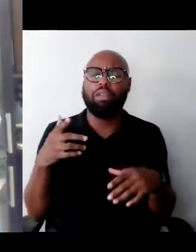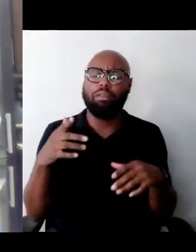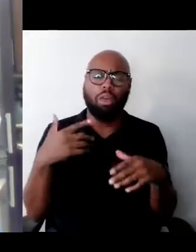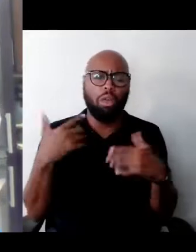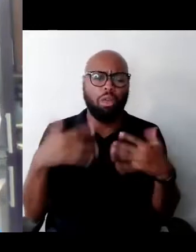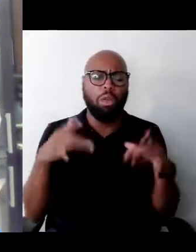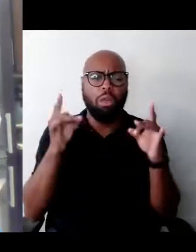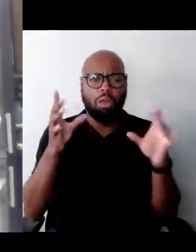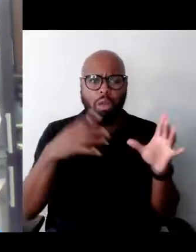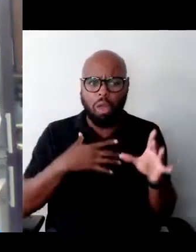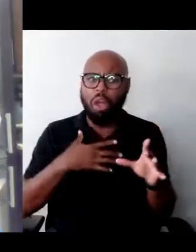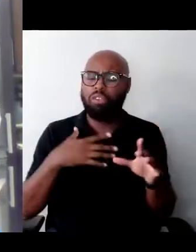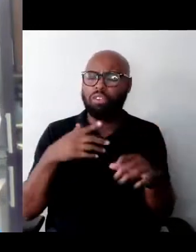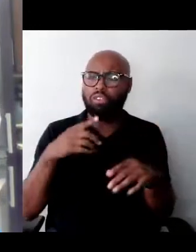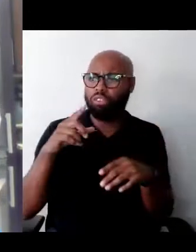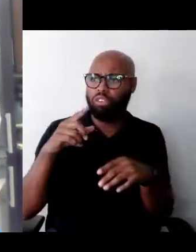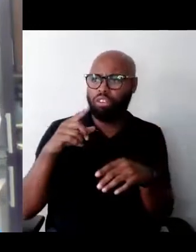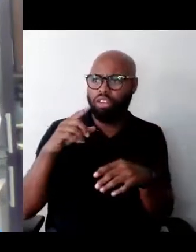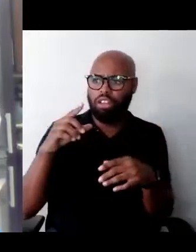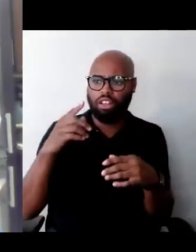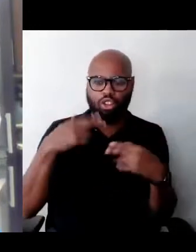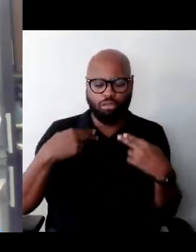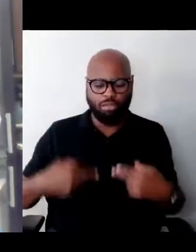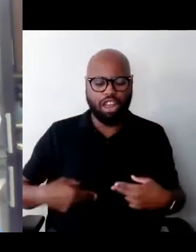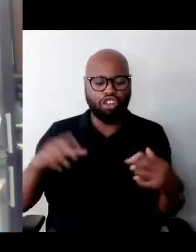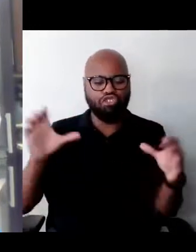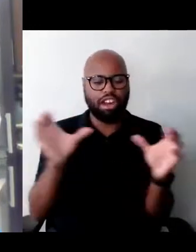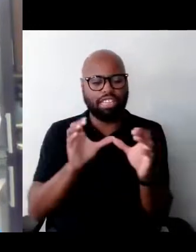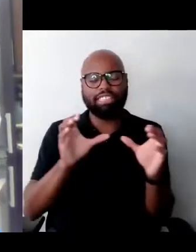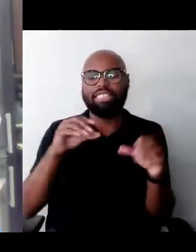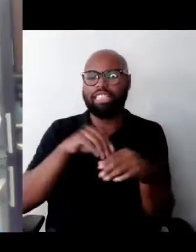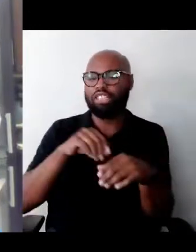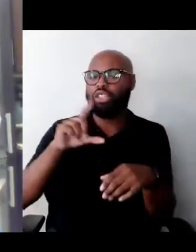Watch the film and learn more at pbs.org/holocaust